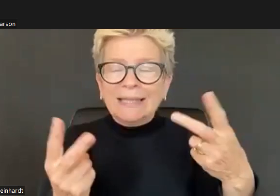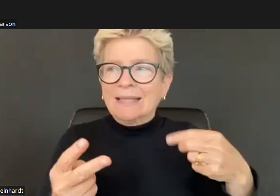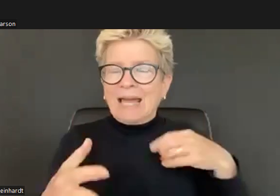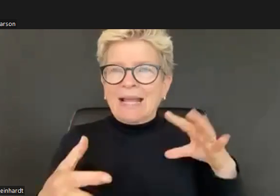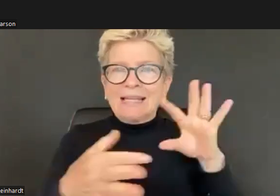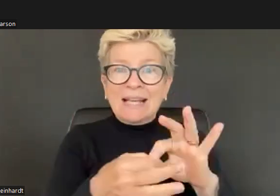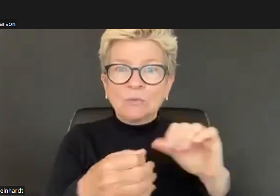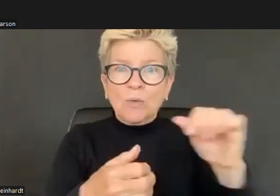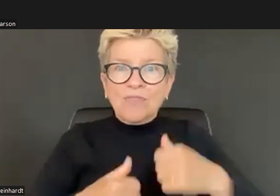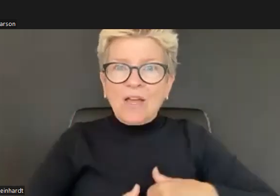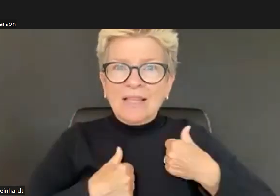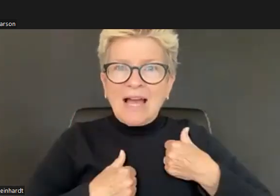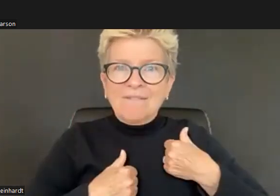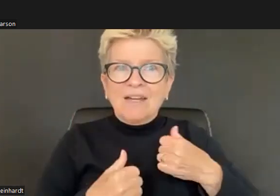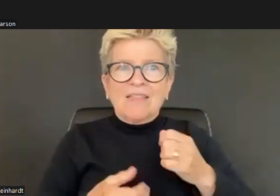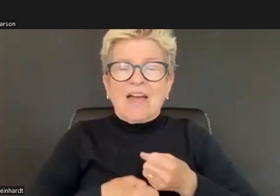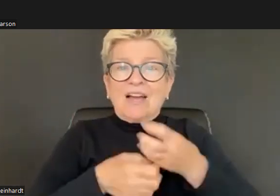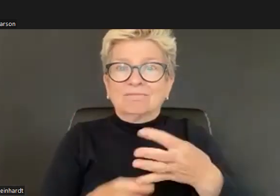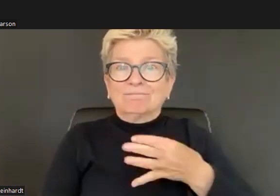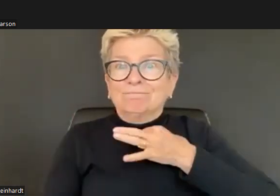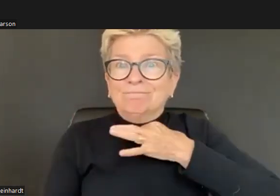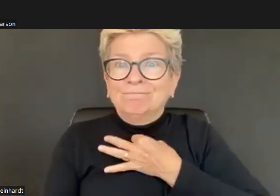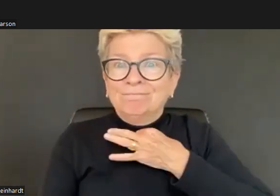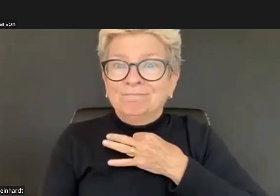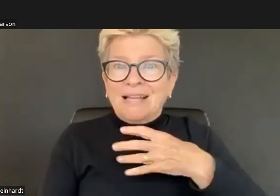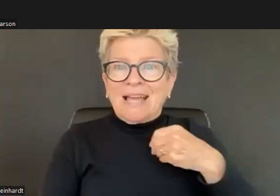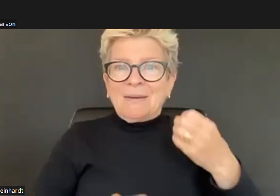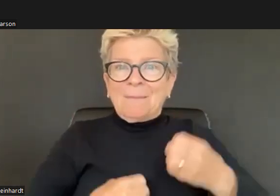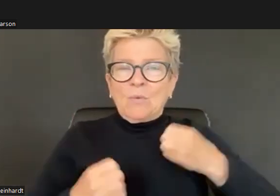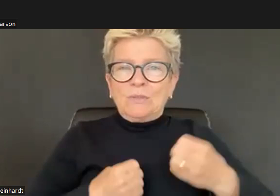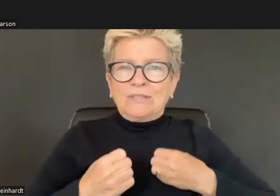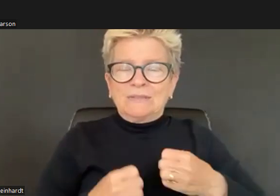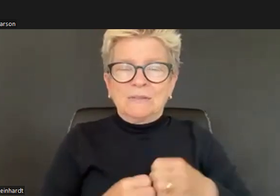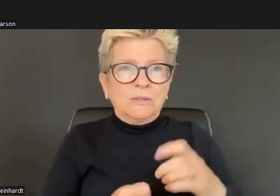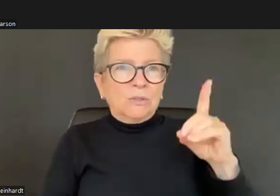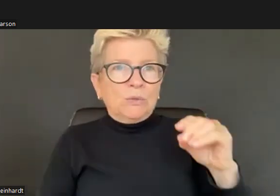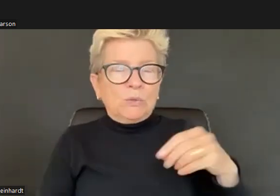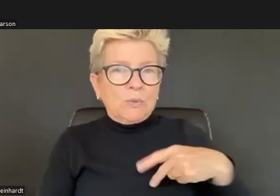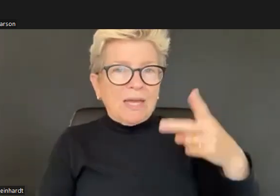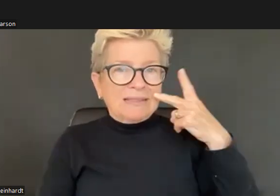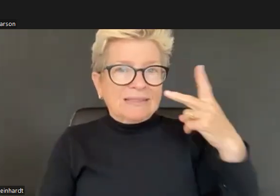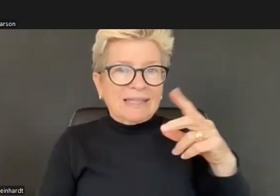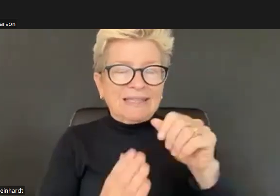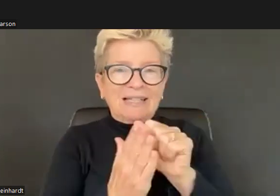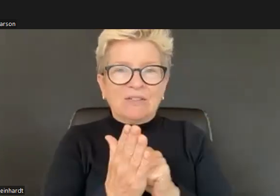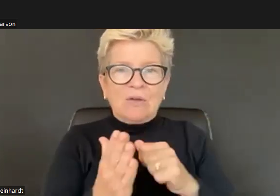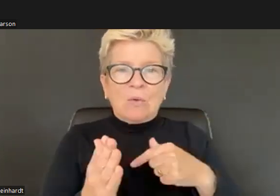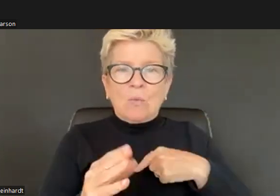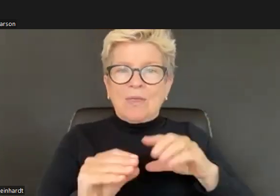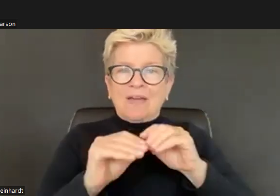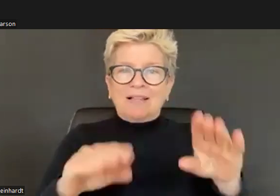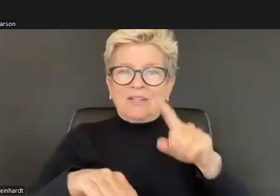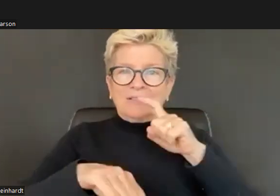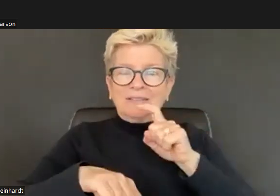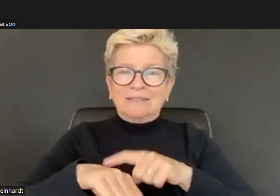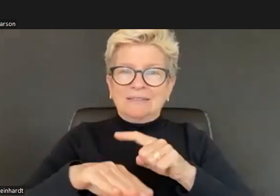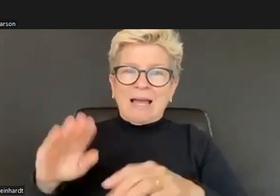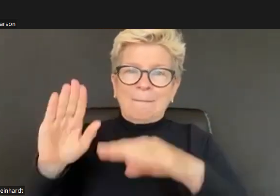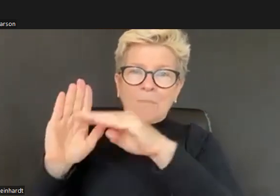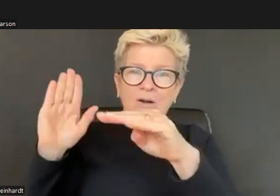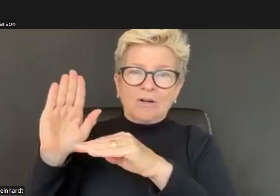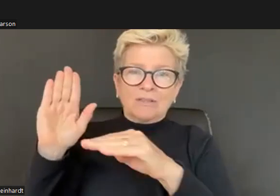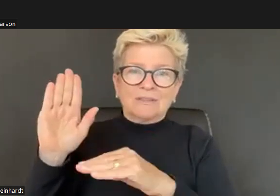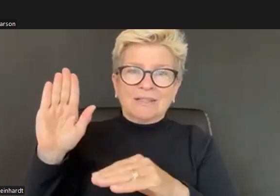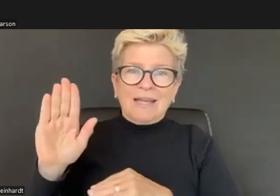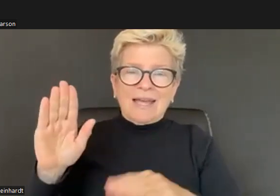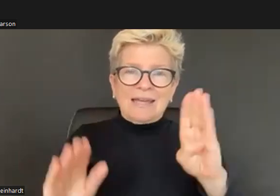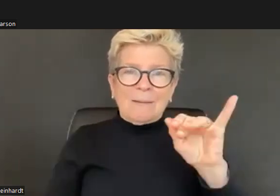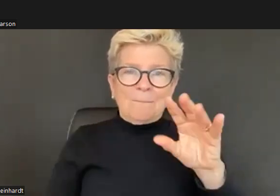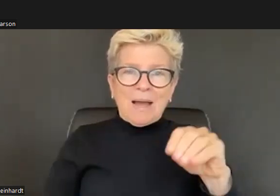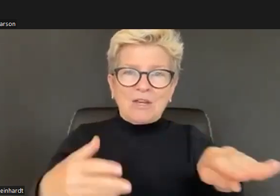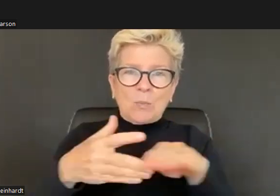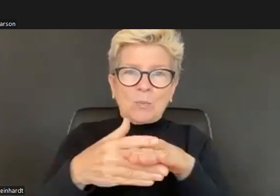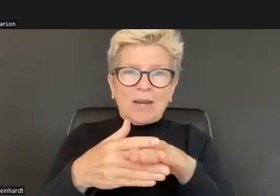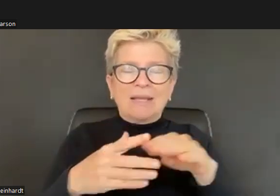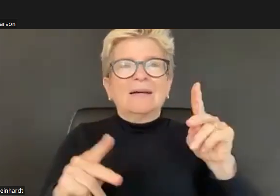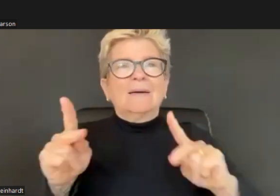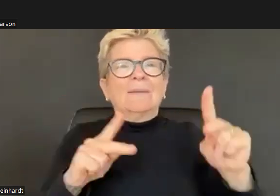Senses help create meaning and memorable experiences. So I asked, you know, I'm just asking the questions.